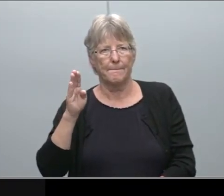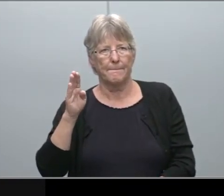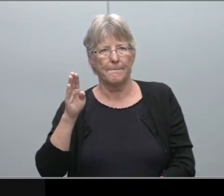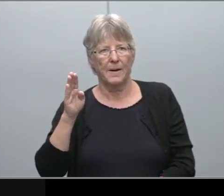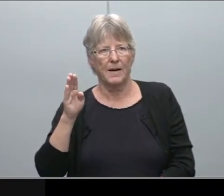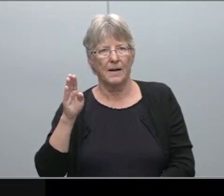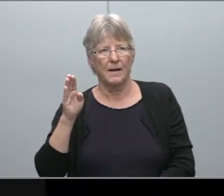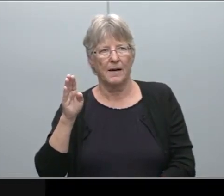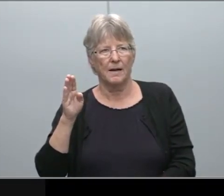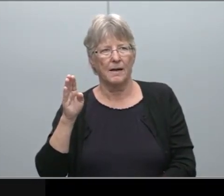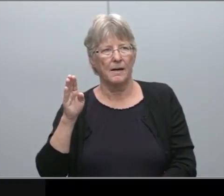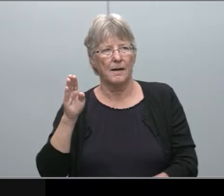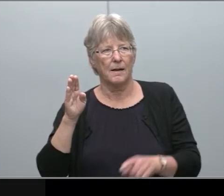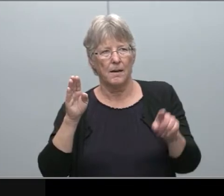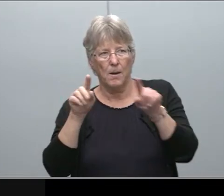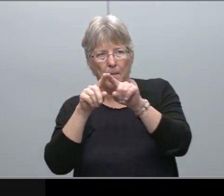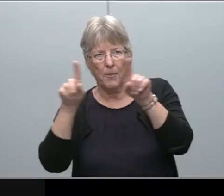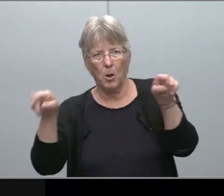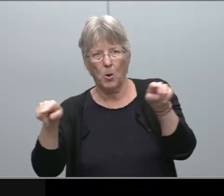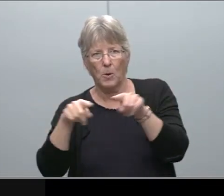that we have in our district.